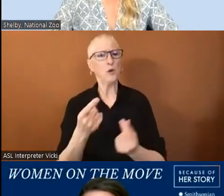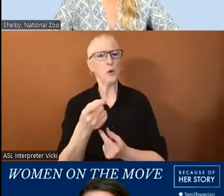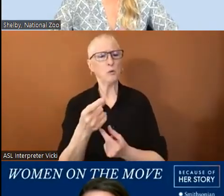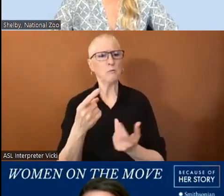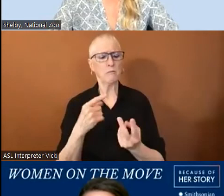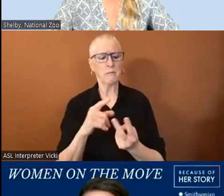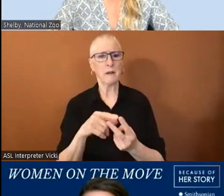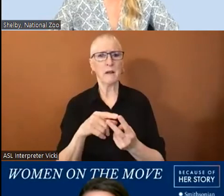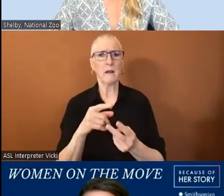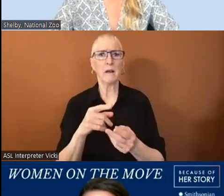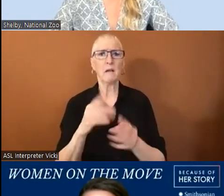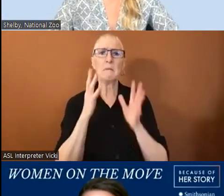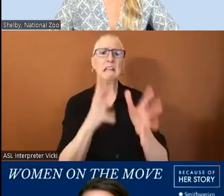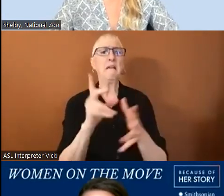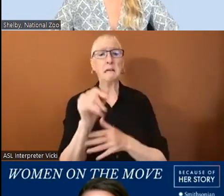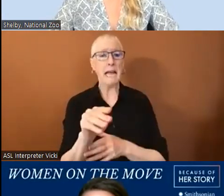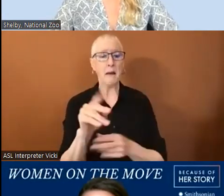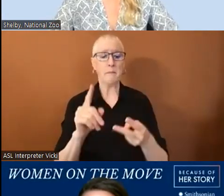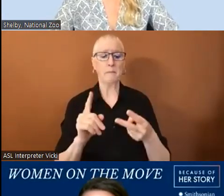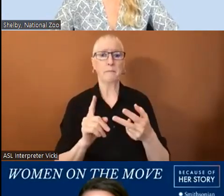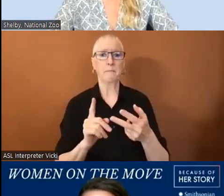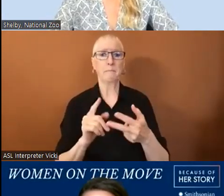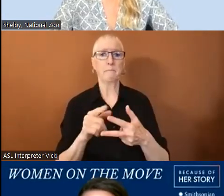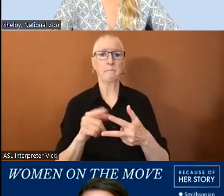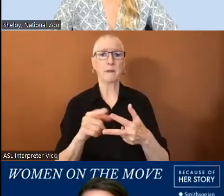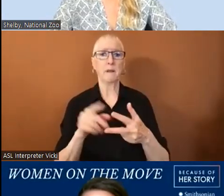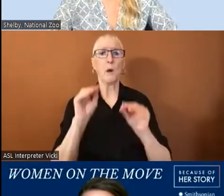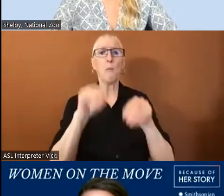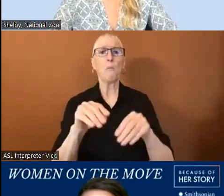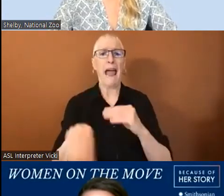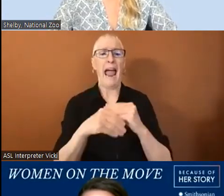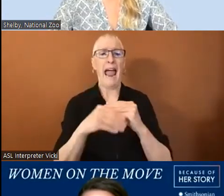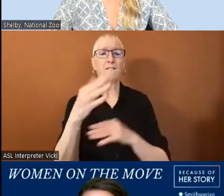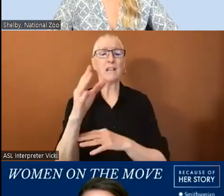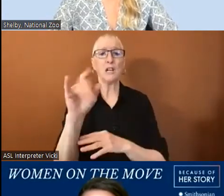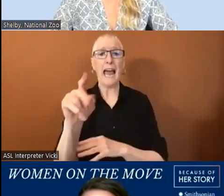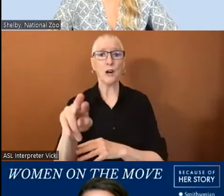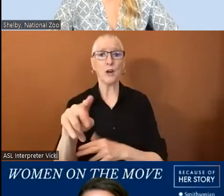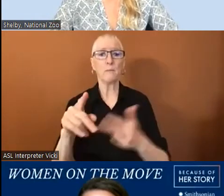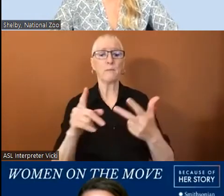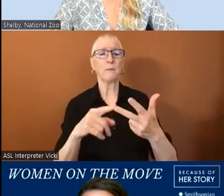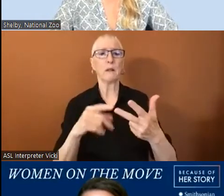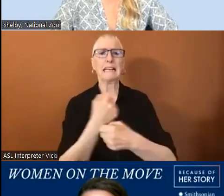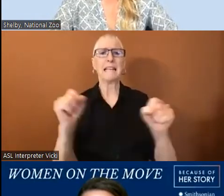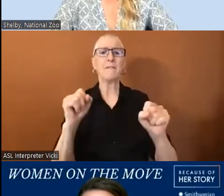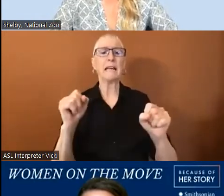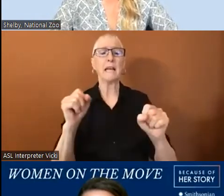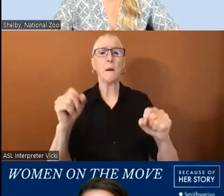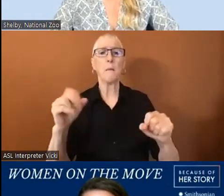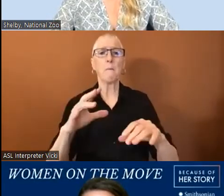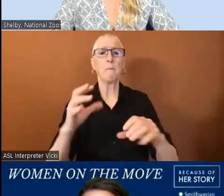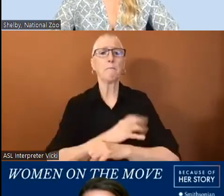the dam as it is. B) Put in some fish ladders, or C) safely blow up the dam to remove it. I'm going to